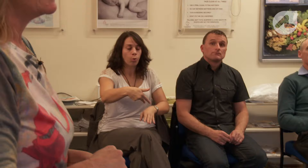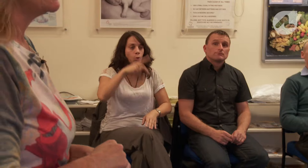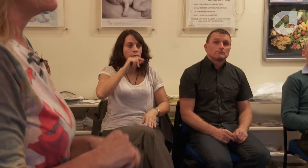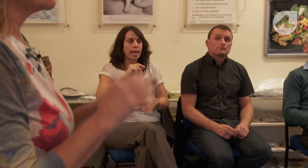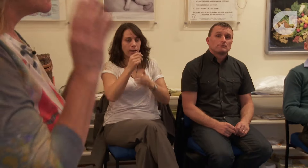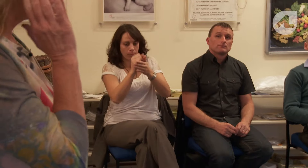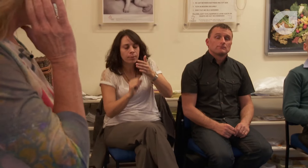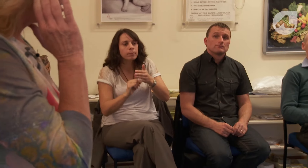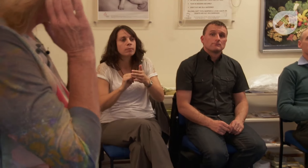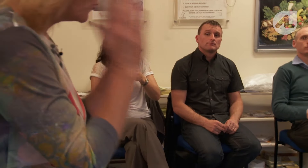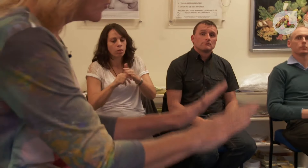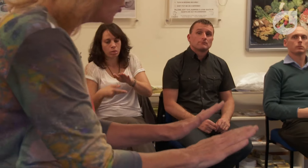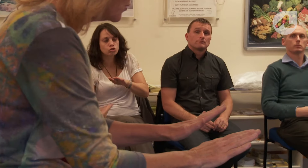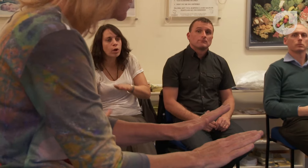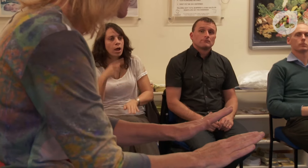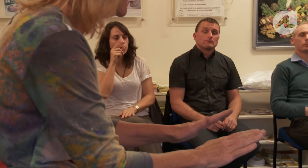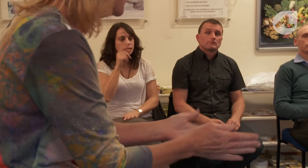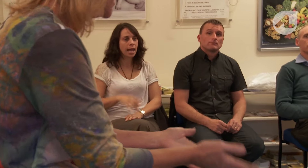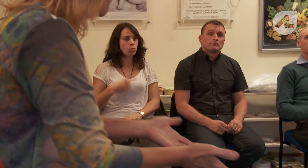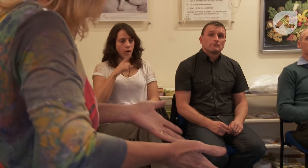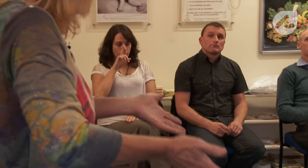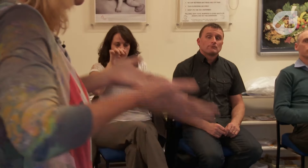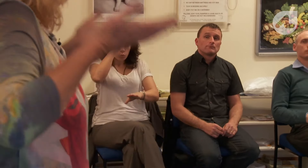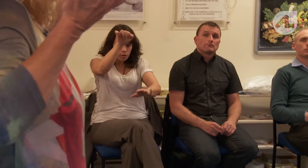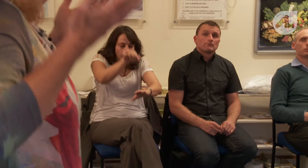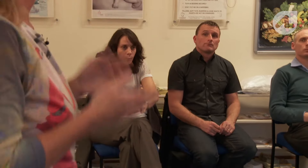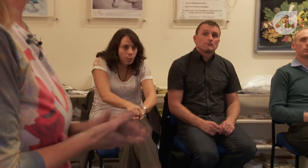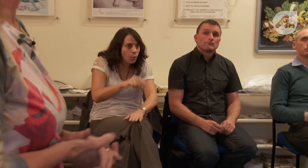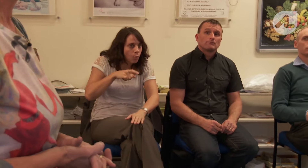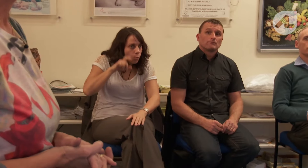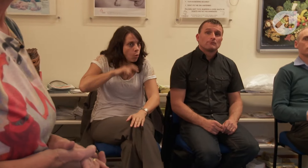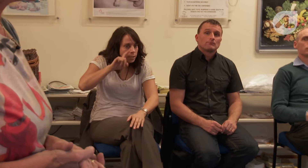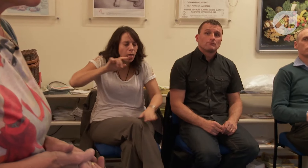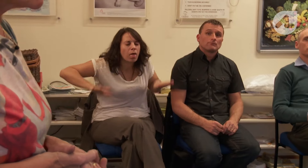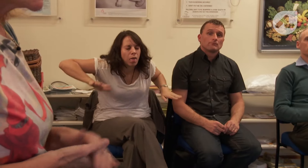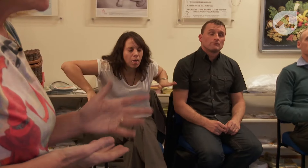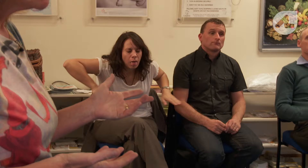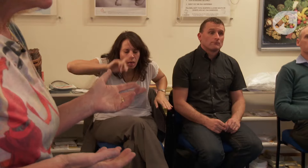All they need is to fall forward and be unable to lift themselves up.